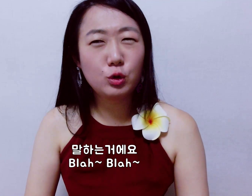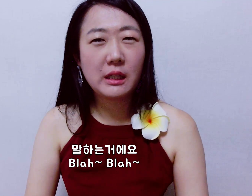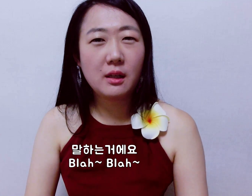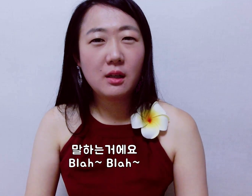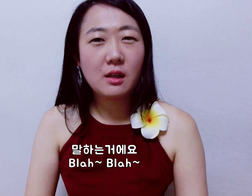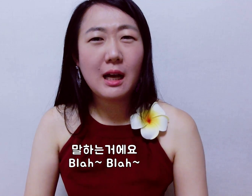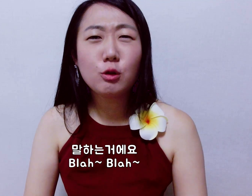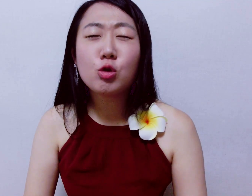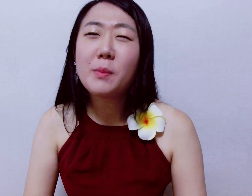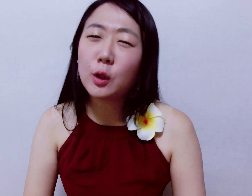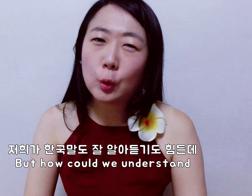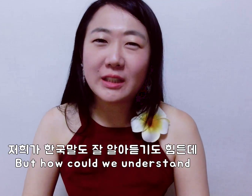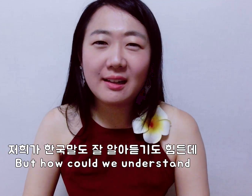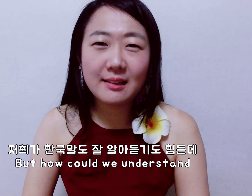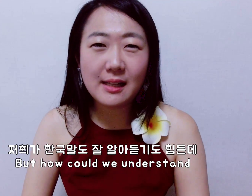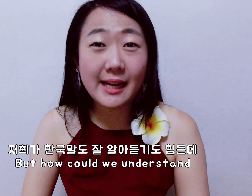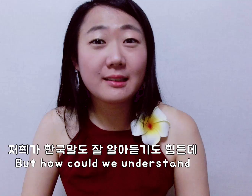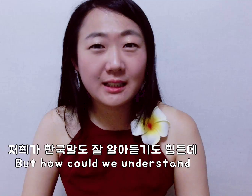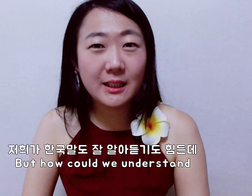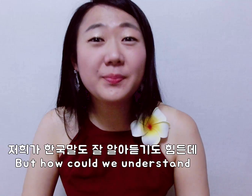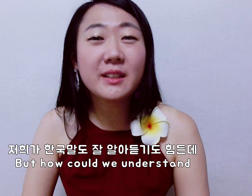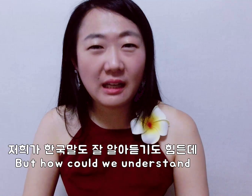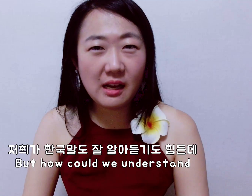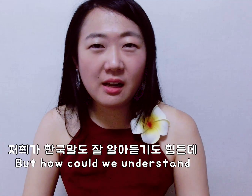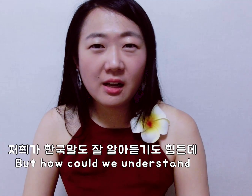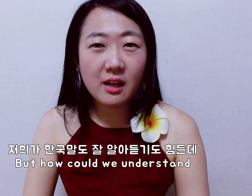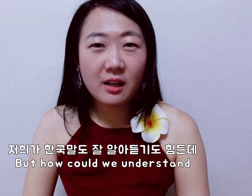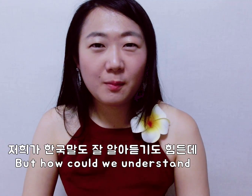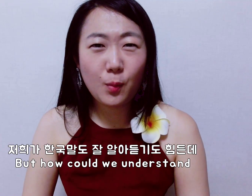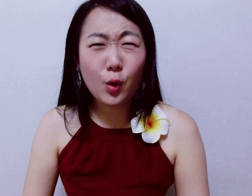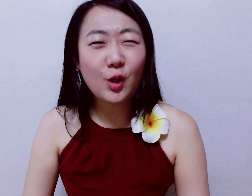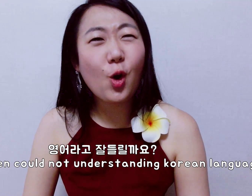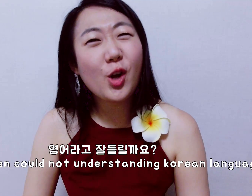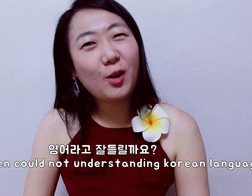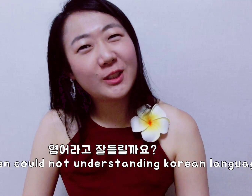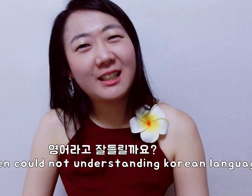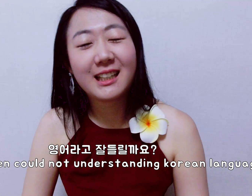사이판에 도착해서 밥먹을 때도 when we ate meal after we arrived in saipan